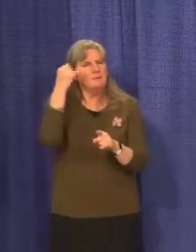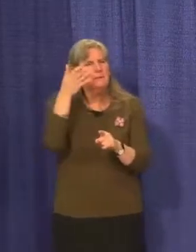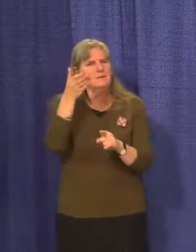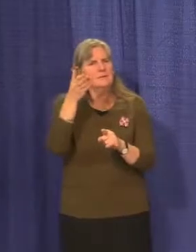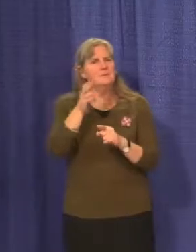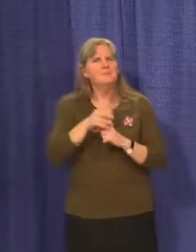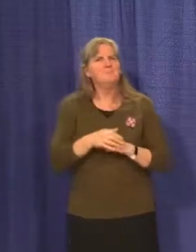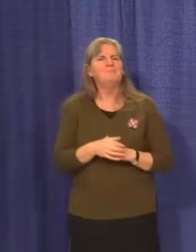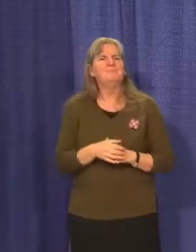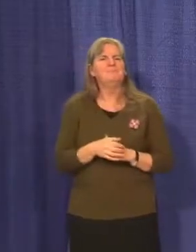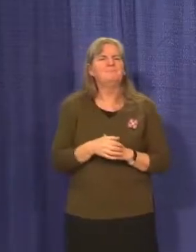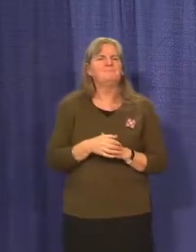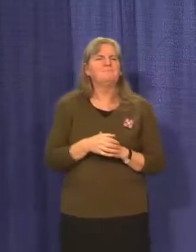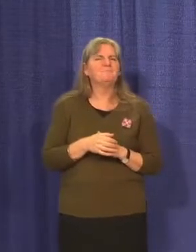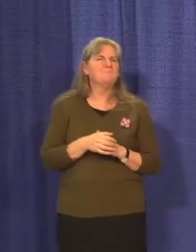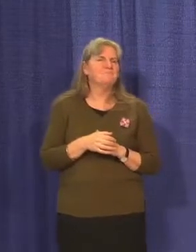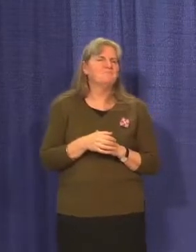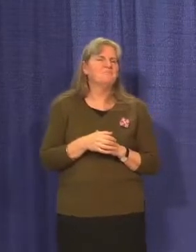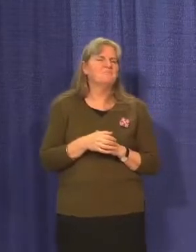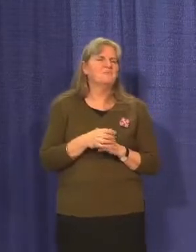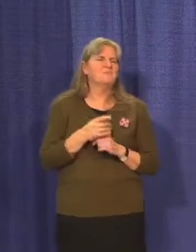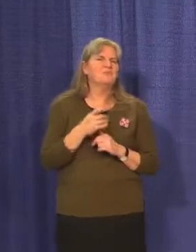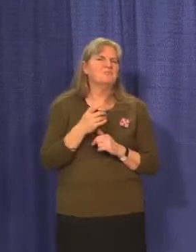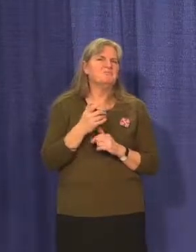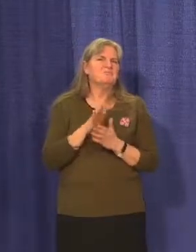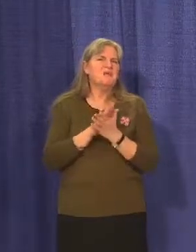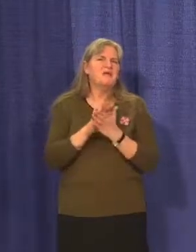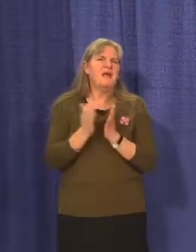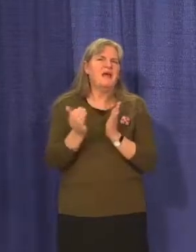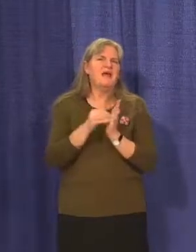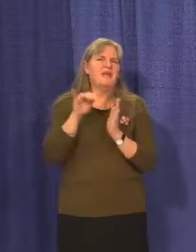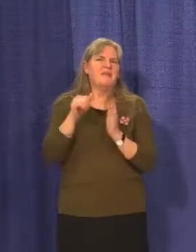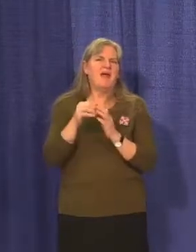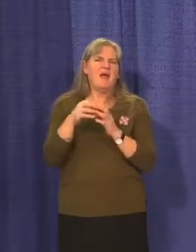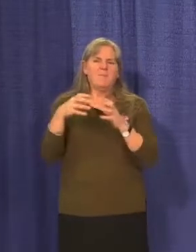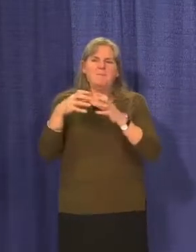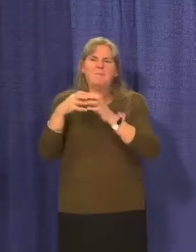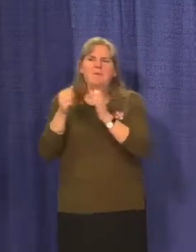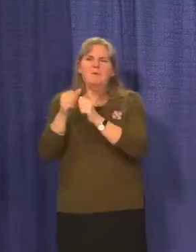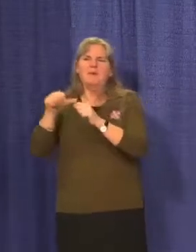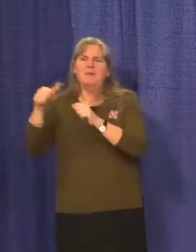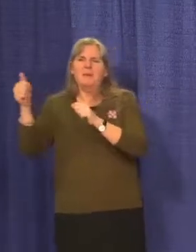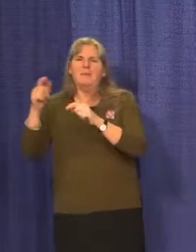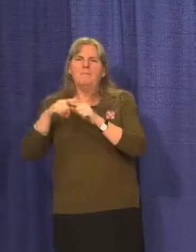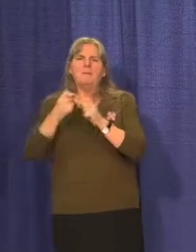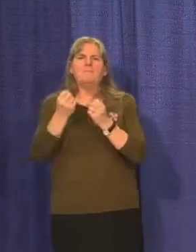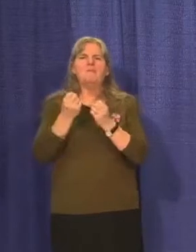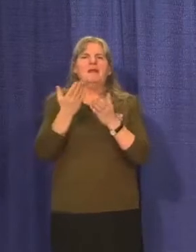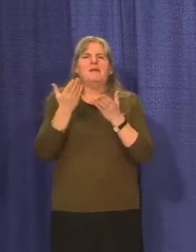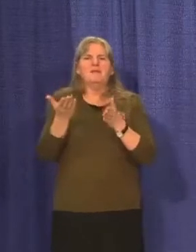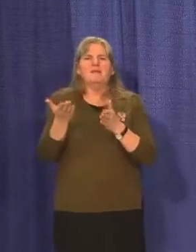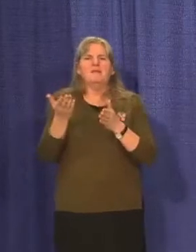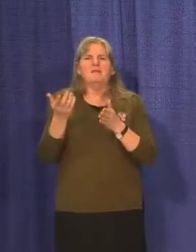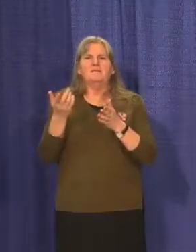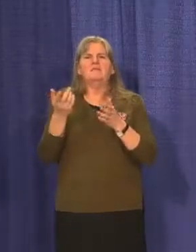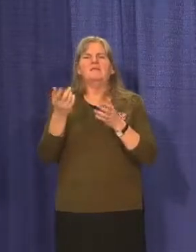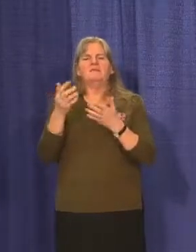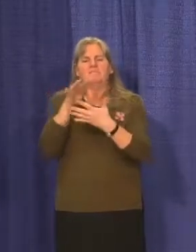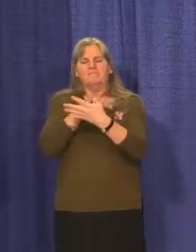of course. It would be very interesting to get there again, but there is still a lot they would need to